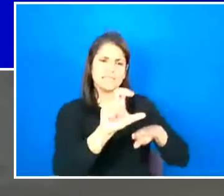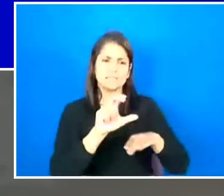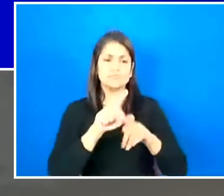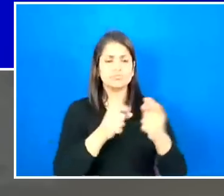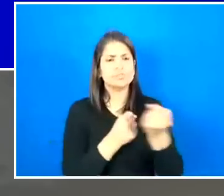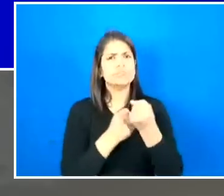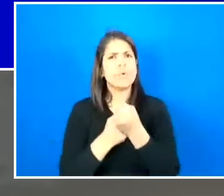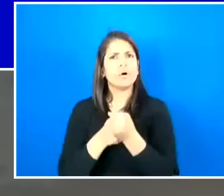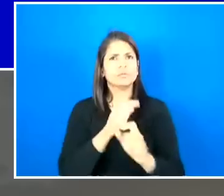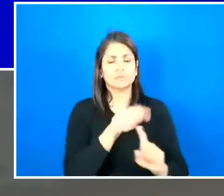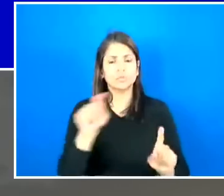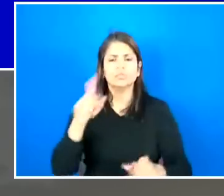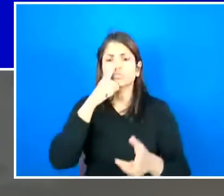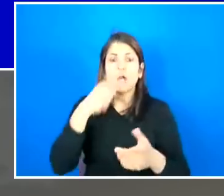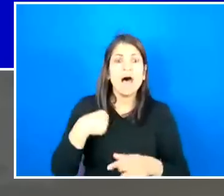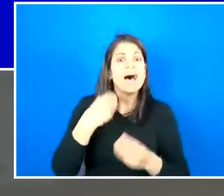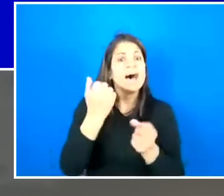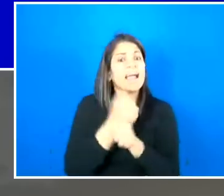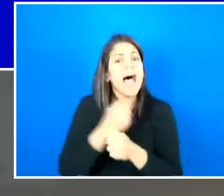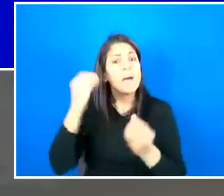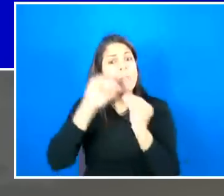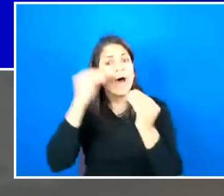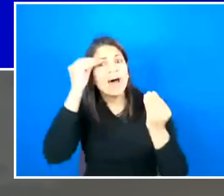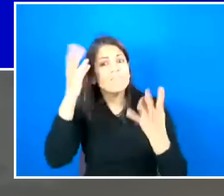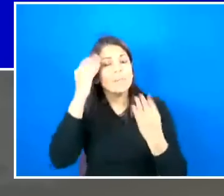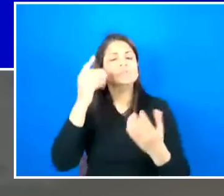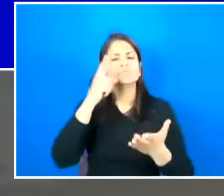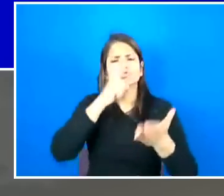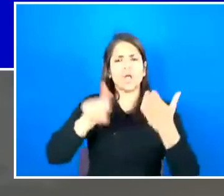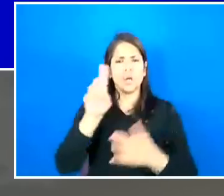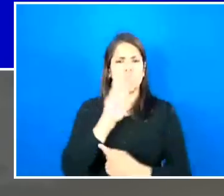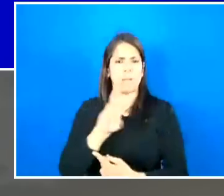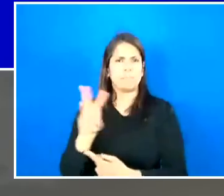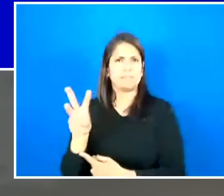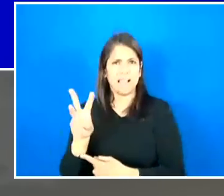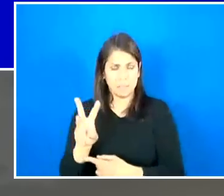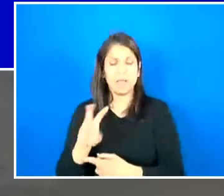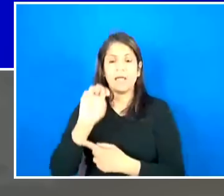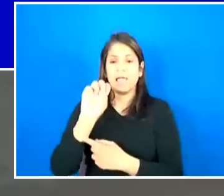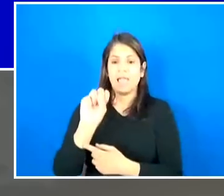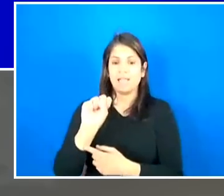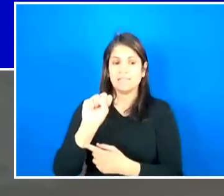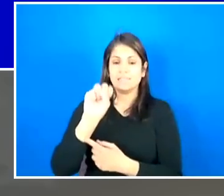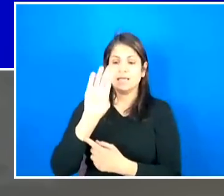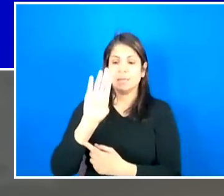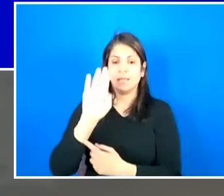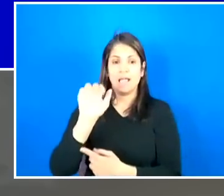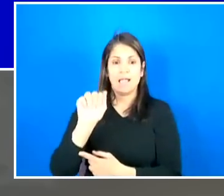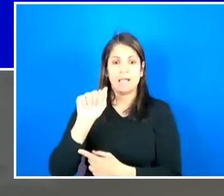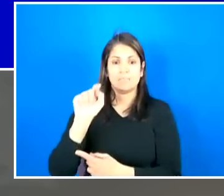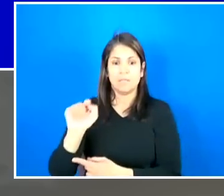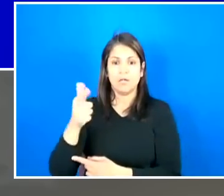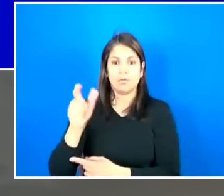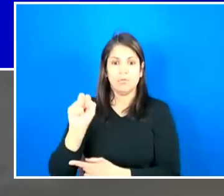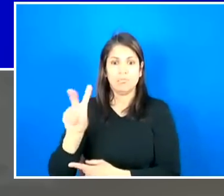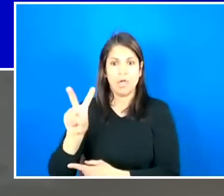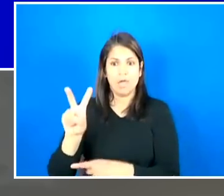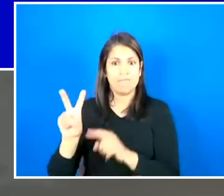WEBSITE FBAOV.G. THAT'S WHERE YOU APPLY. THE APPLICATION IS CERAITN NLYOT